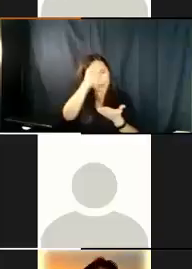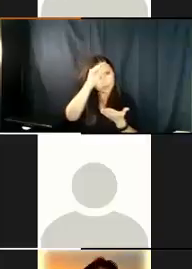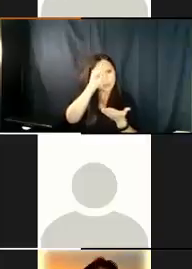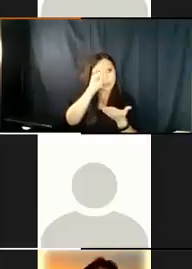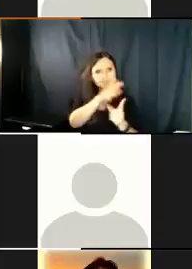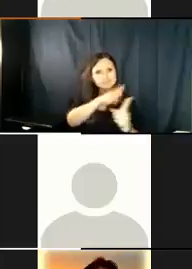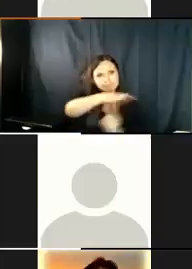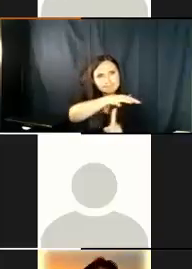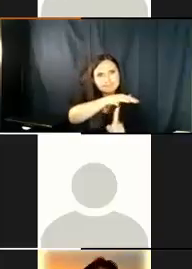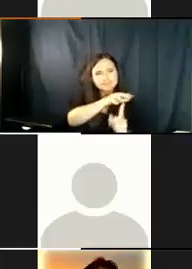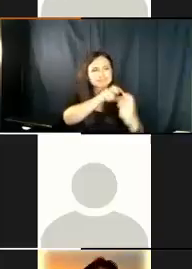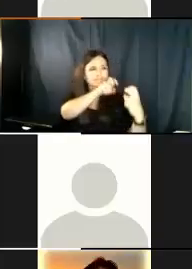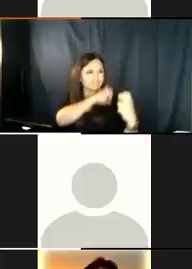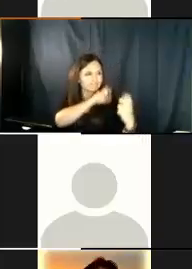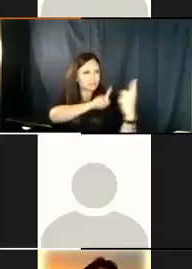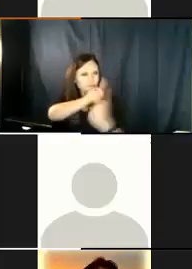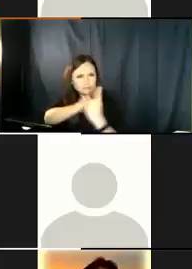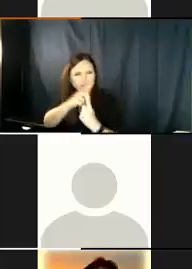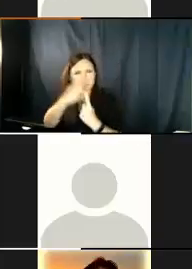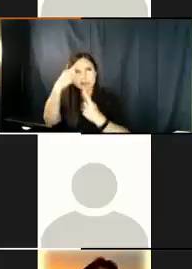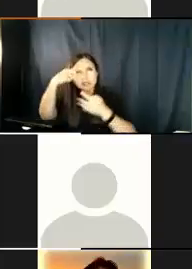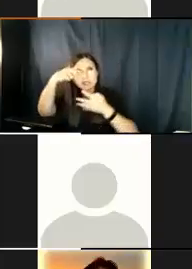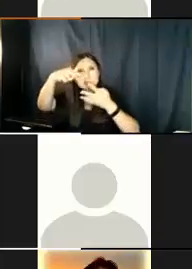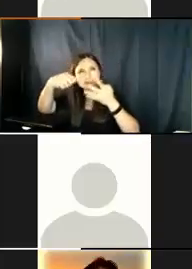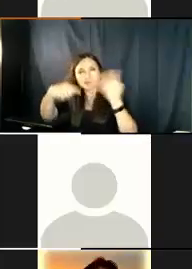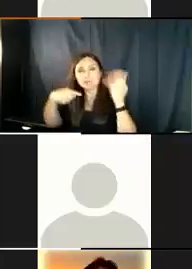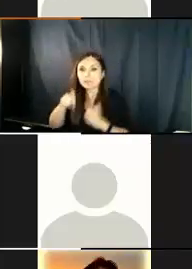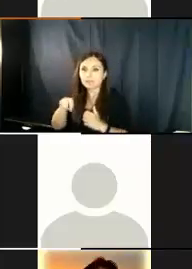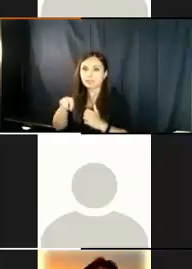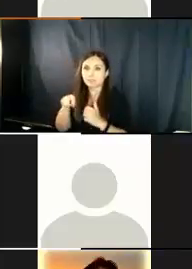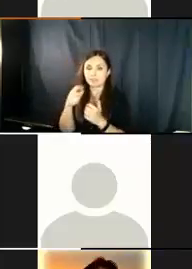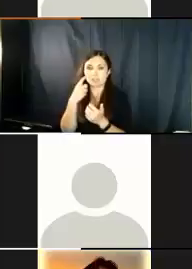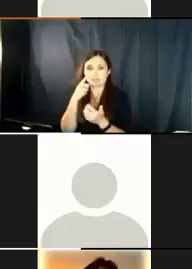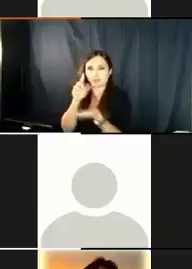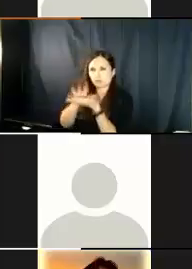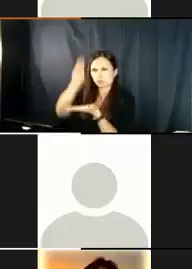But we have to think through all of the different needs of our students and in order to get